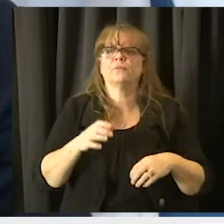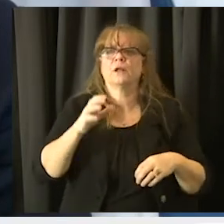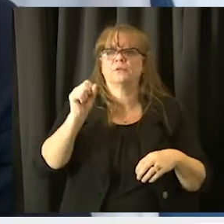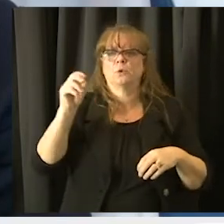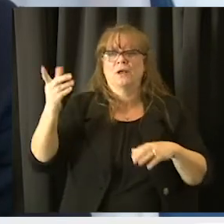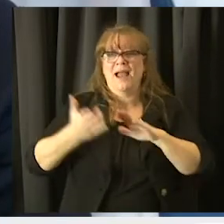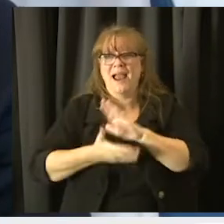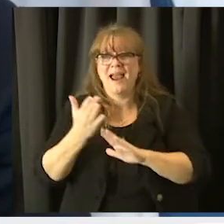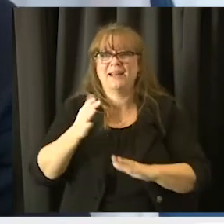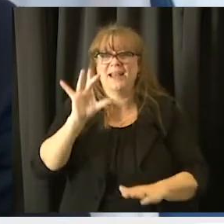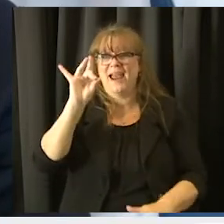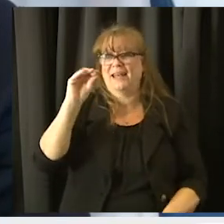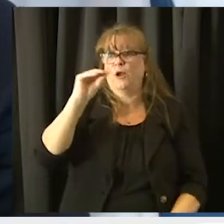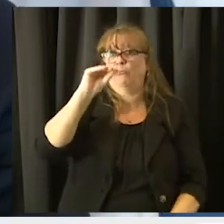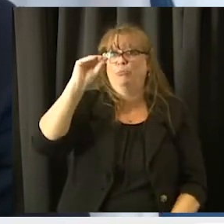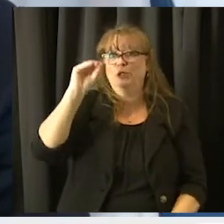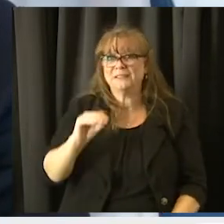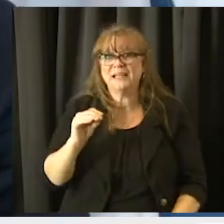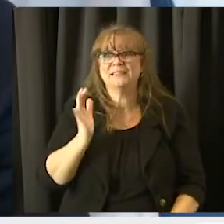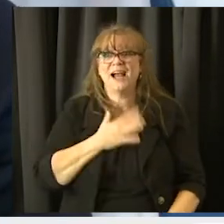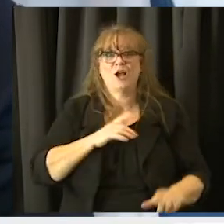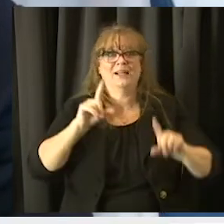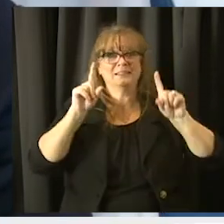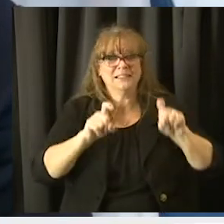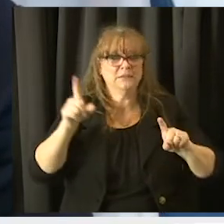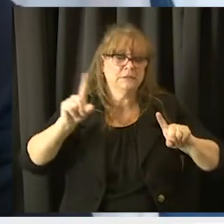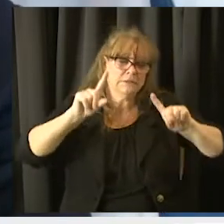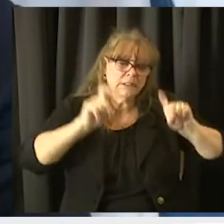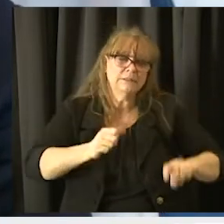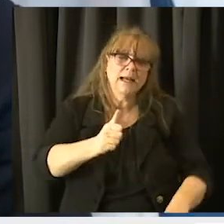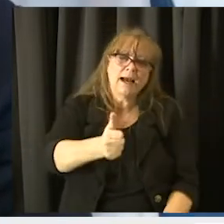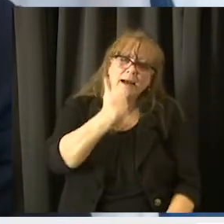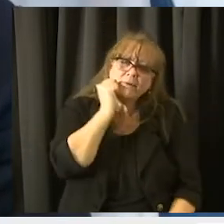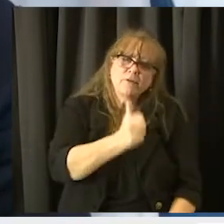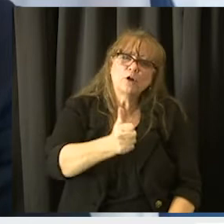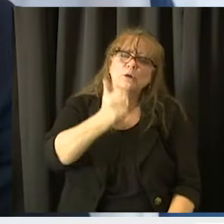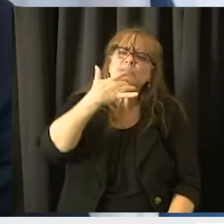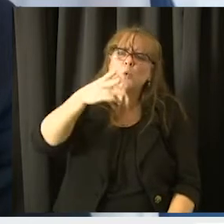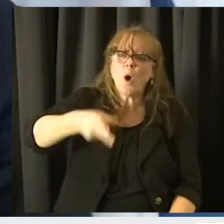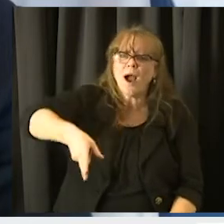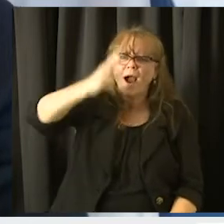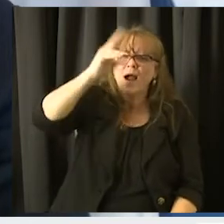many of our private contractors as well uh we are generally across the state somewhere in the